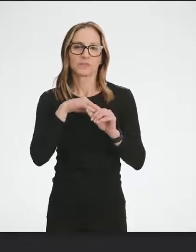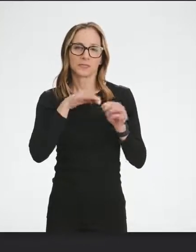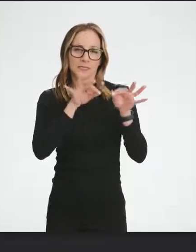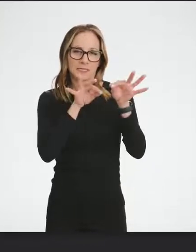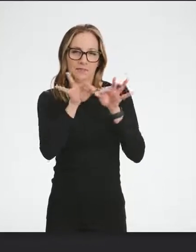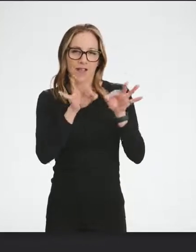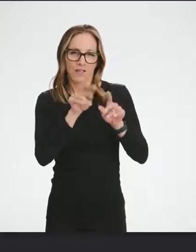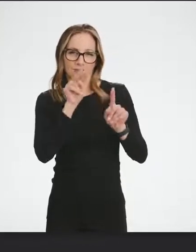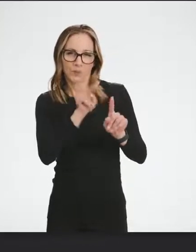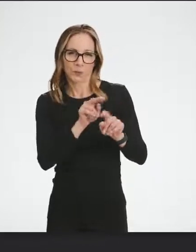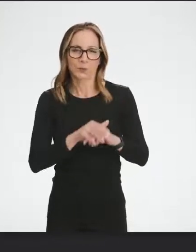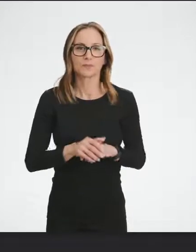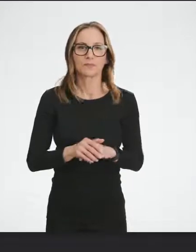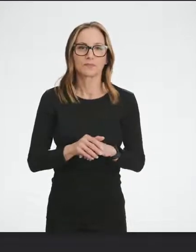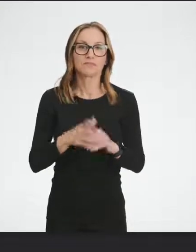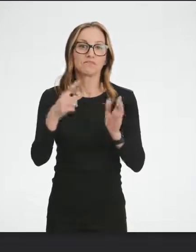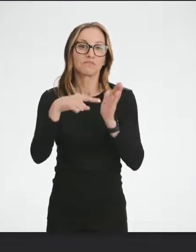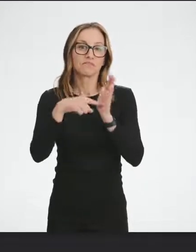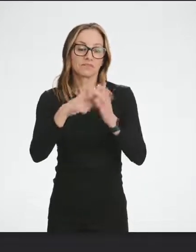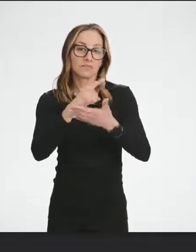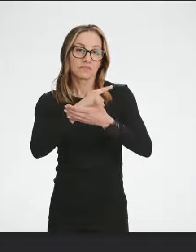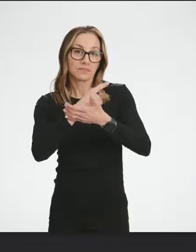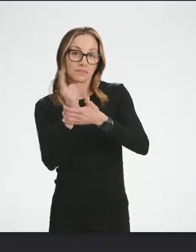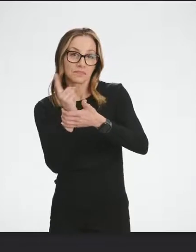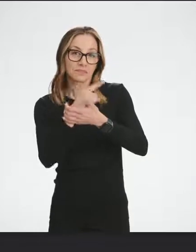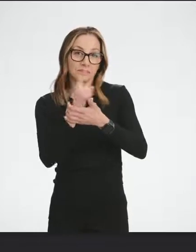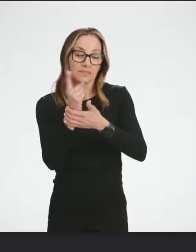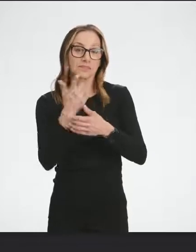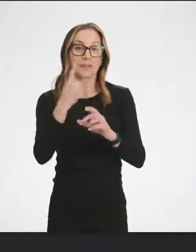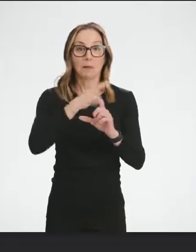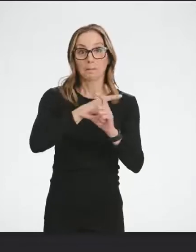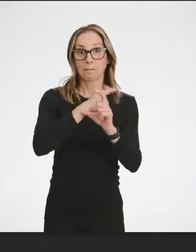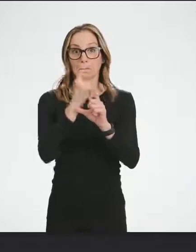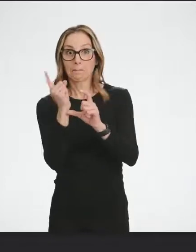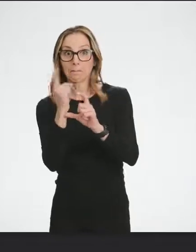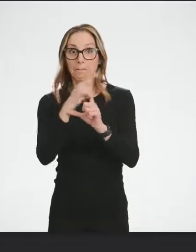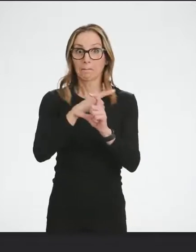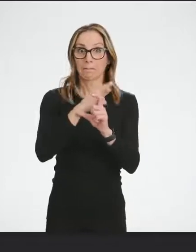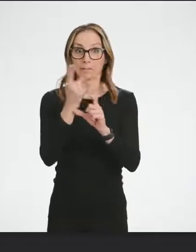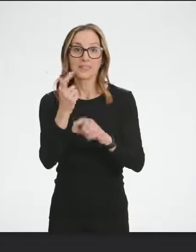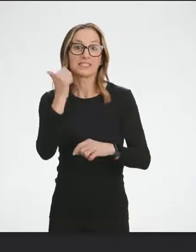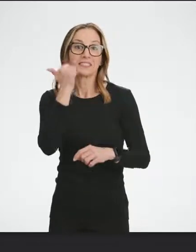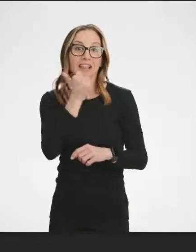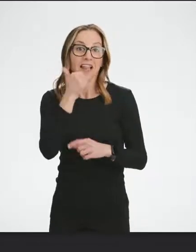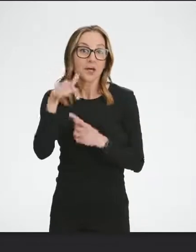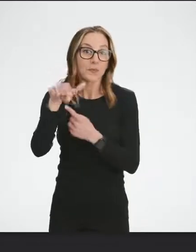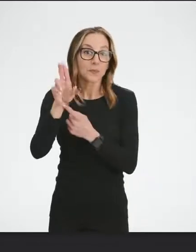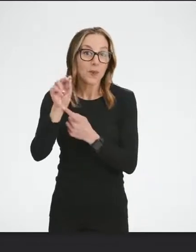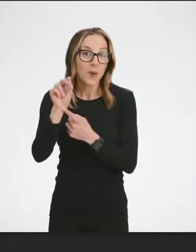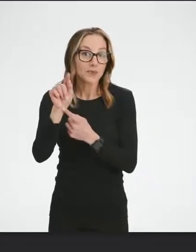Let's use a gauge that shows the current number of orders from 0 to the daily quota so the users can quickly see their progress at a glance.